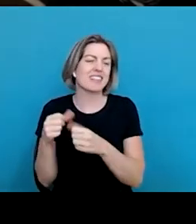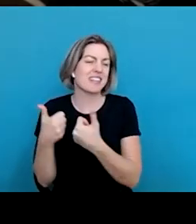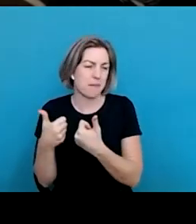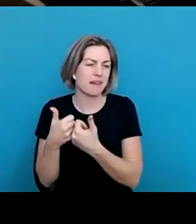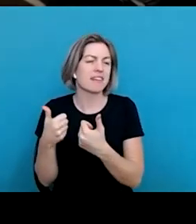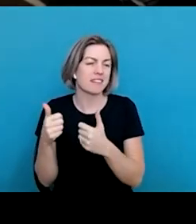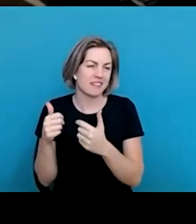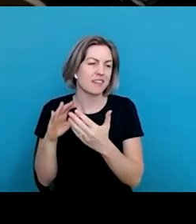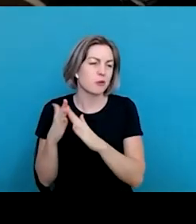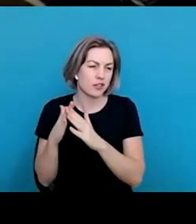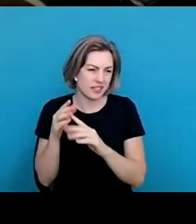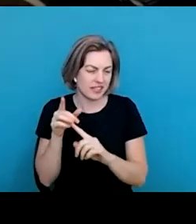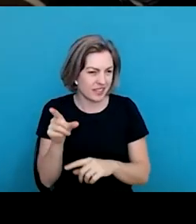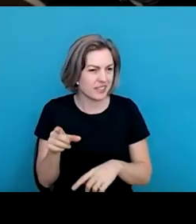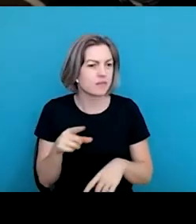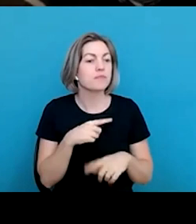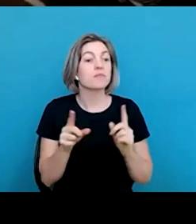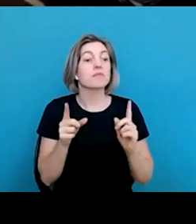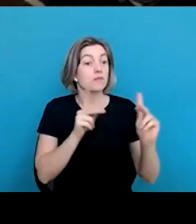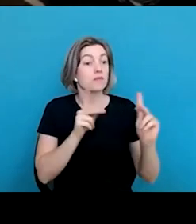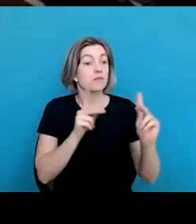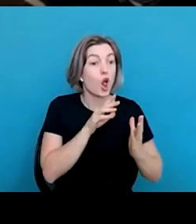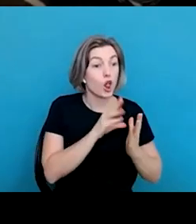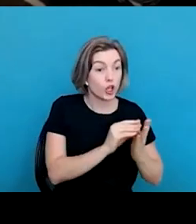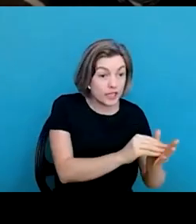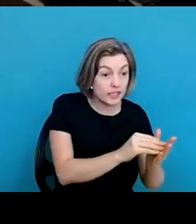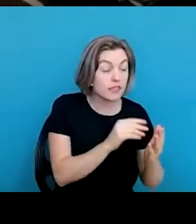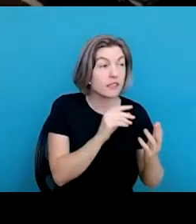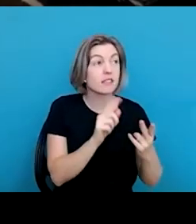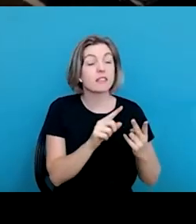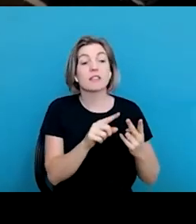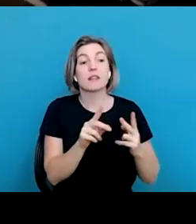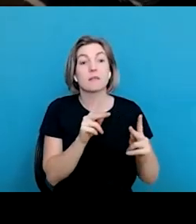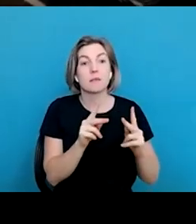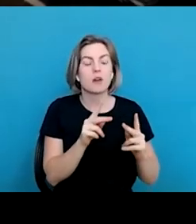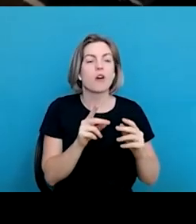in people learning, or people whether it is a pilot learning how to fly a plane.